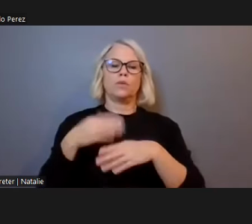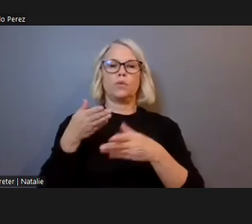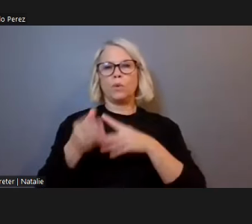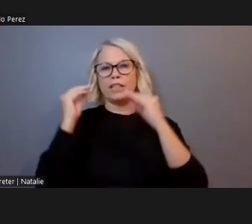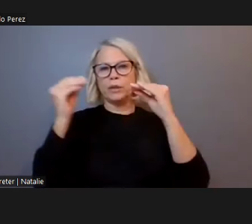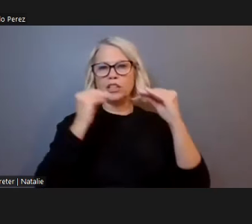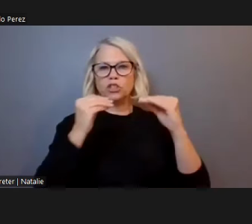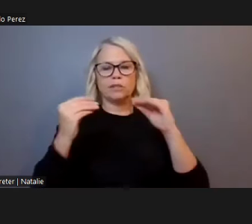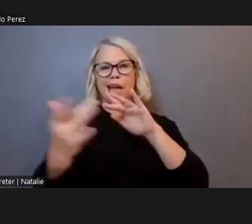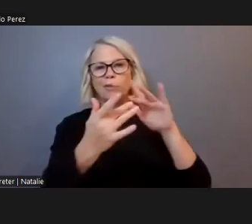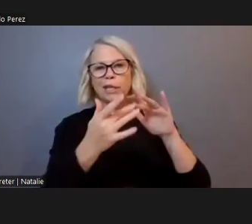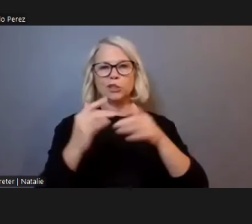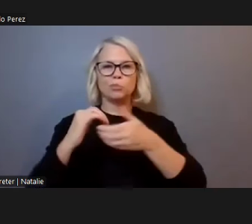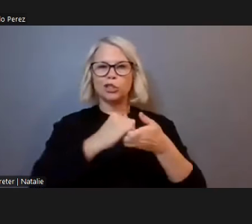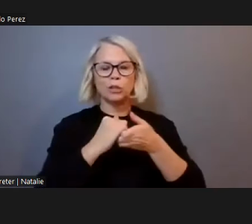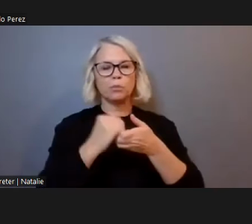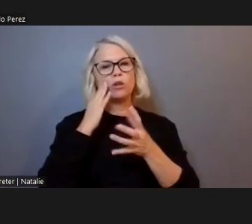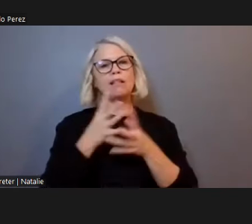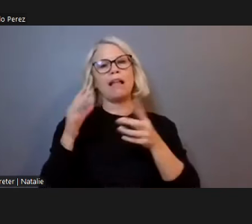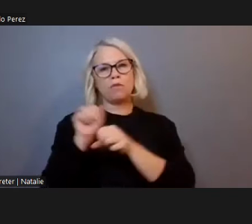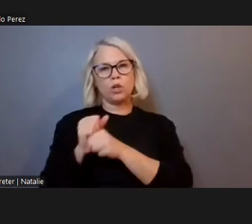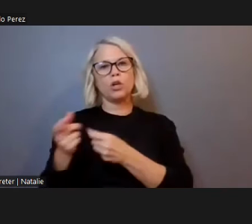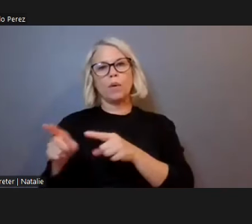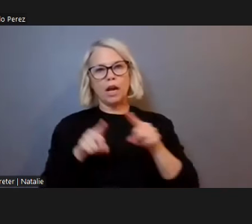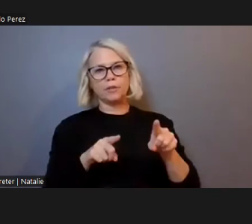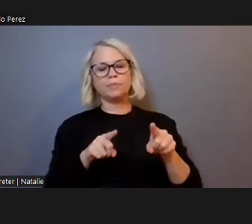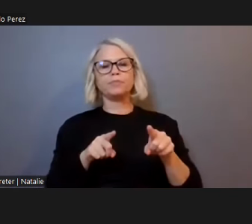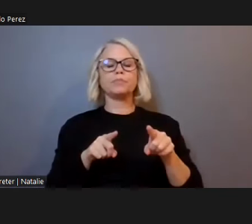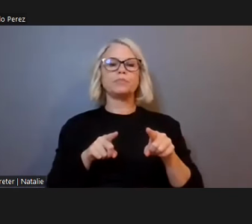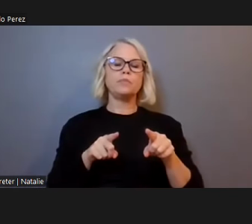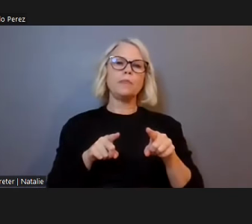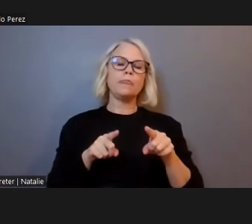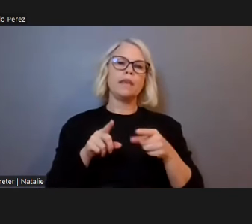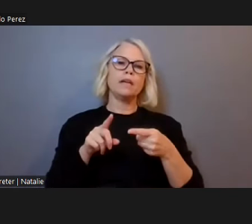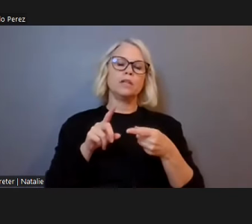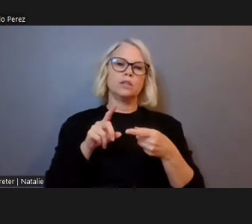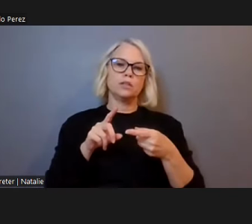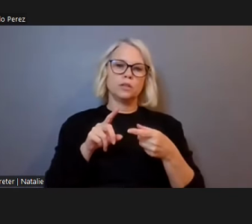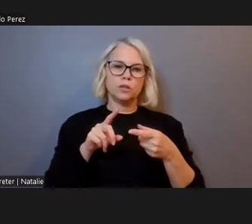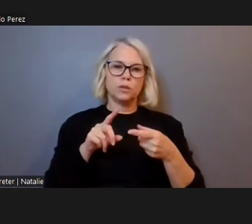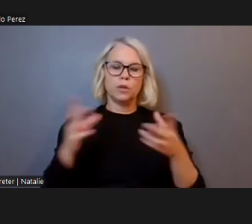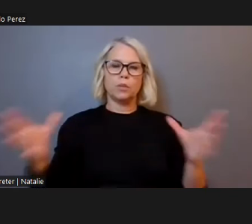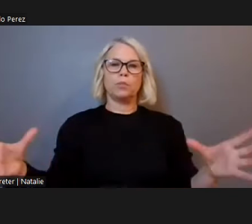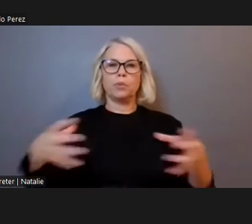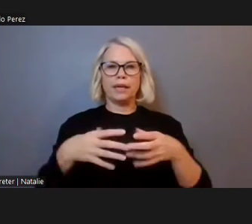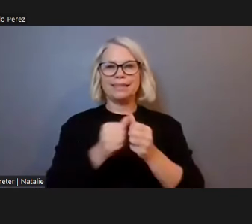We know that there is a lot of work going on to bring together the lessons that we have